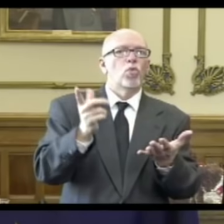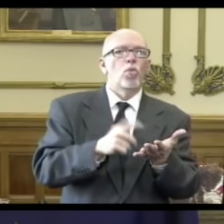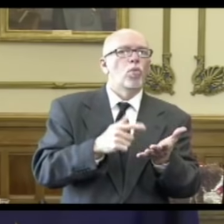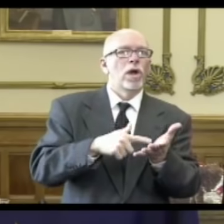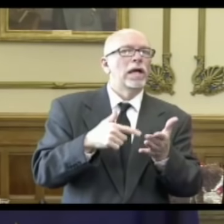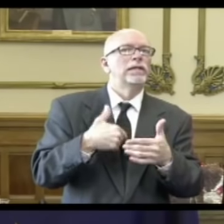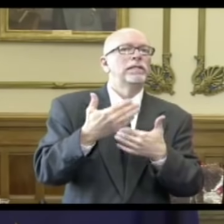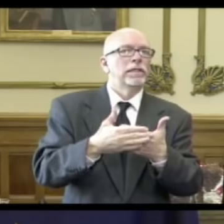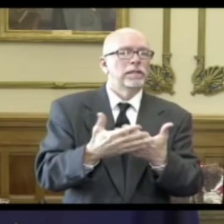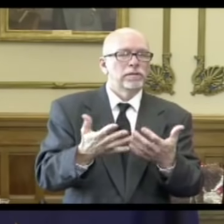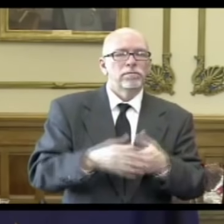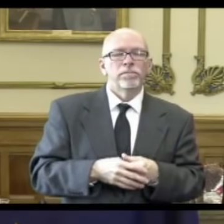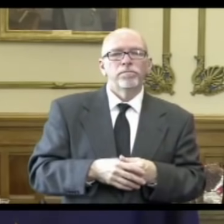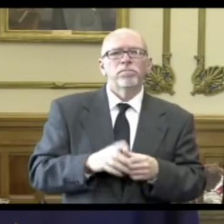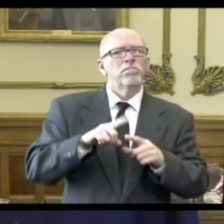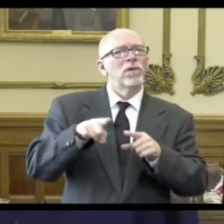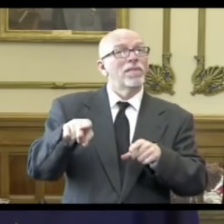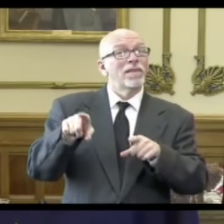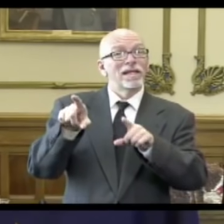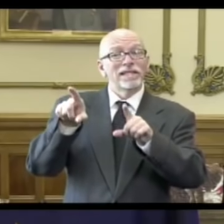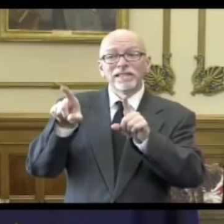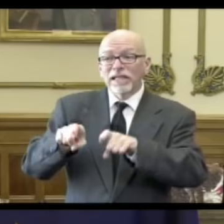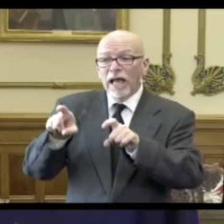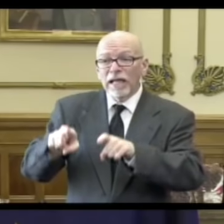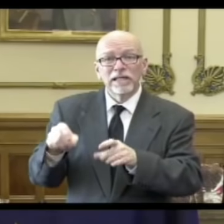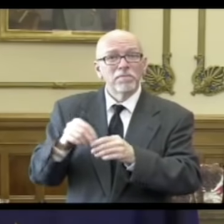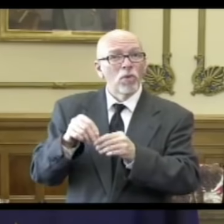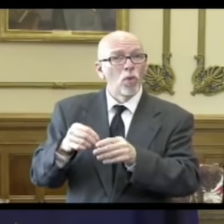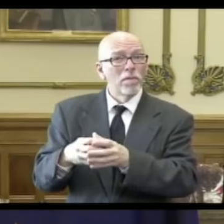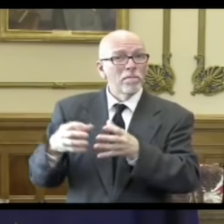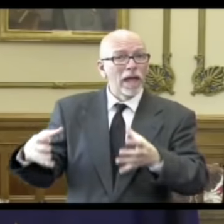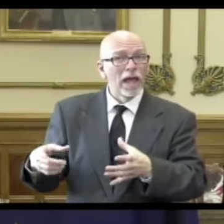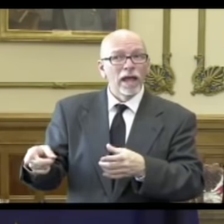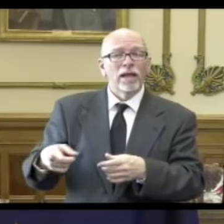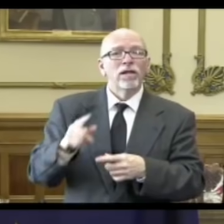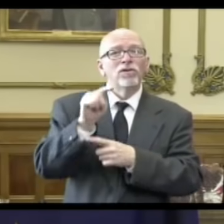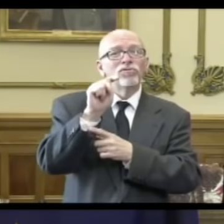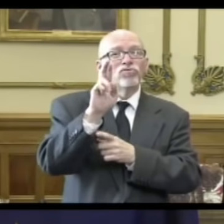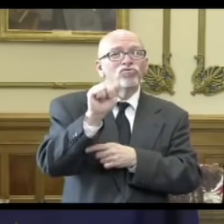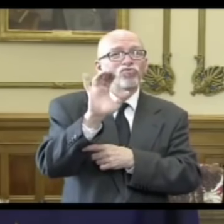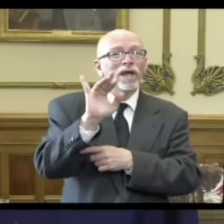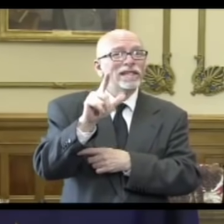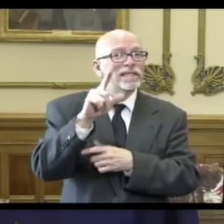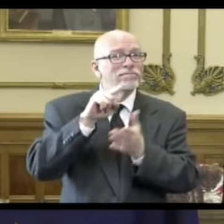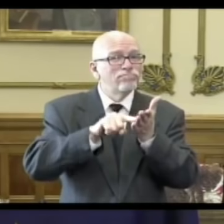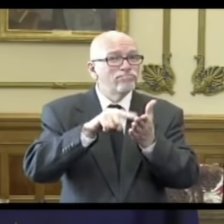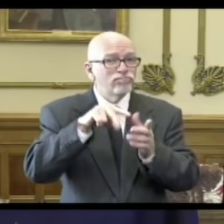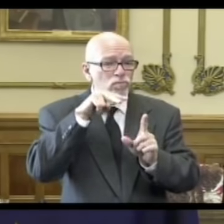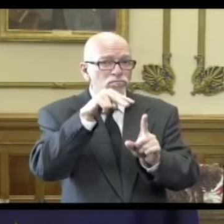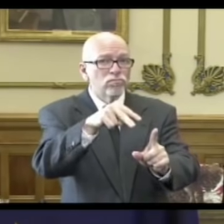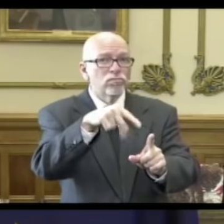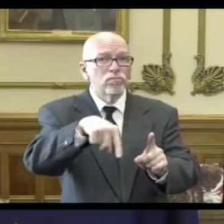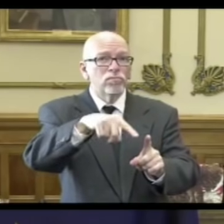AND SO WE'RE GOING TO GET THE WORK DONE BETWEEN NOW AND FRIDAY AT 2.30 TO BE ABLE TO